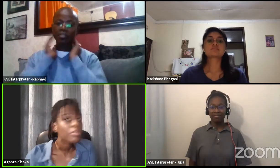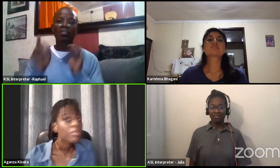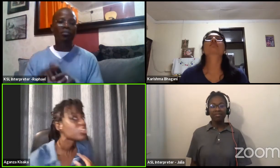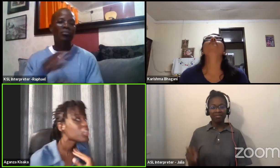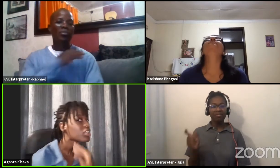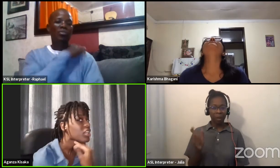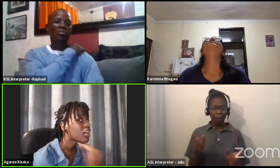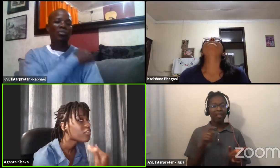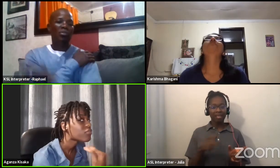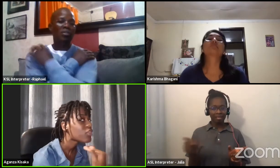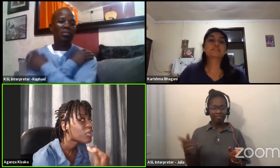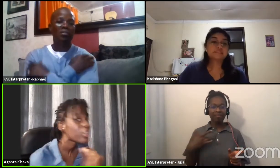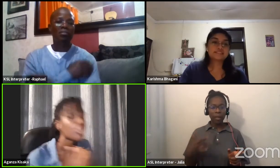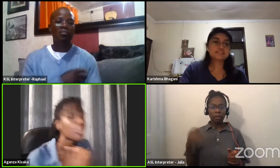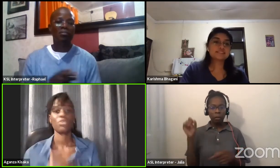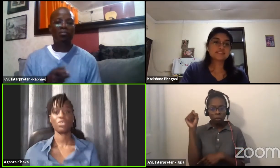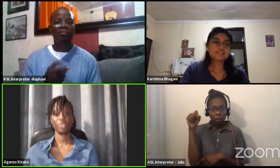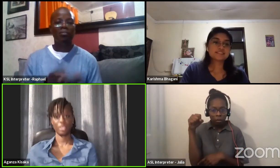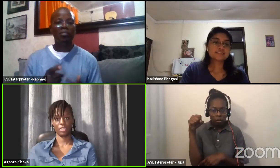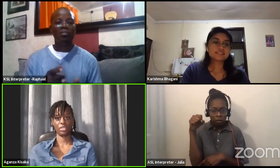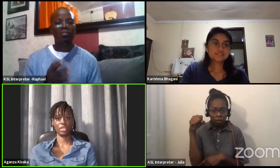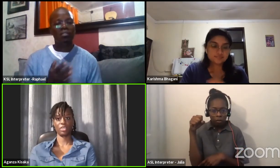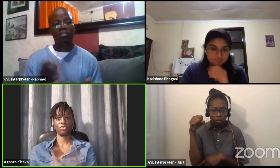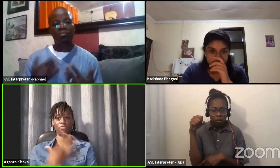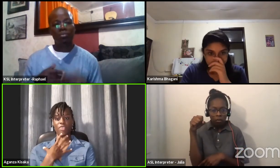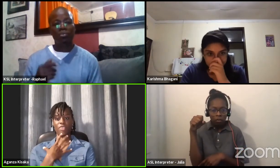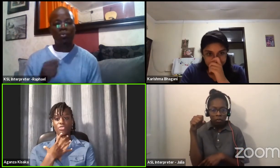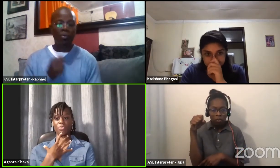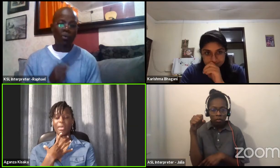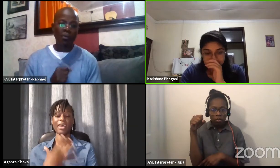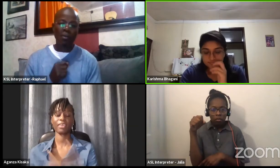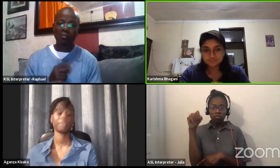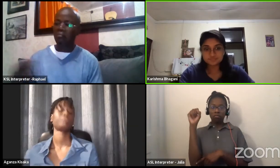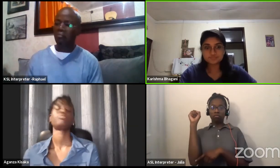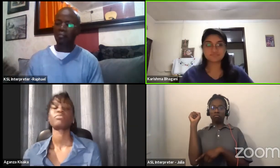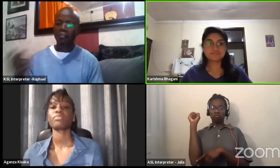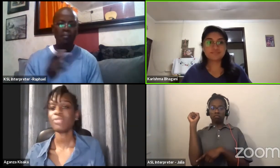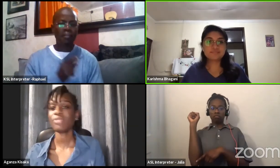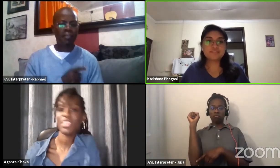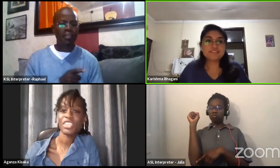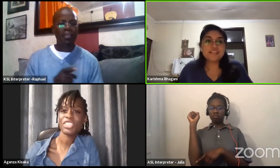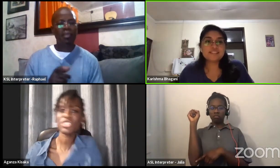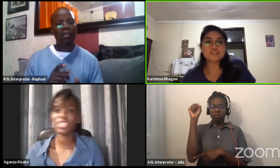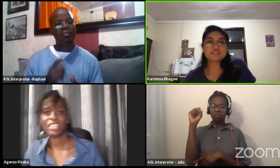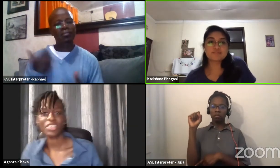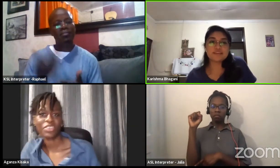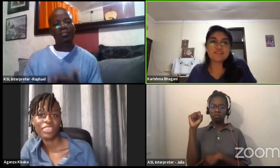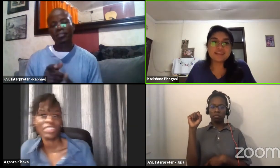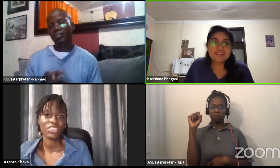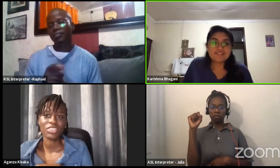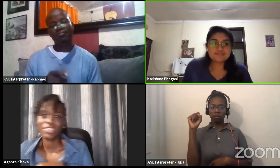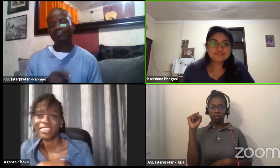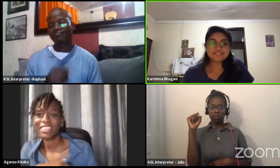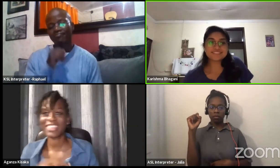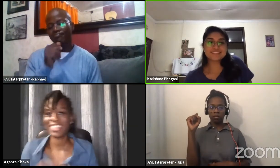being judged forward or they get far to back and they're just sending it right now.